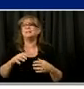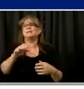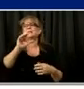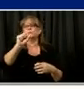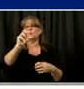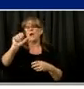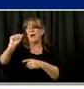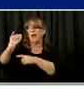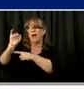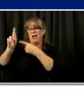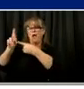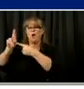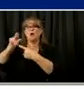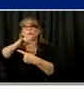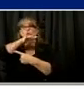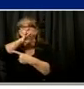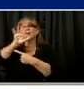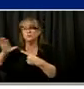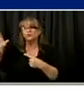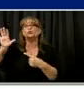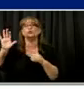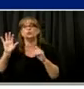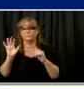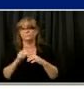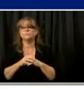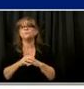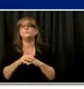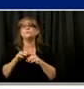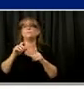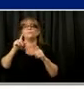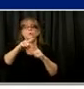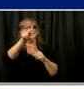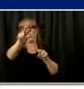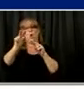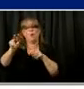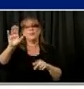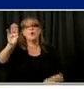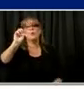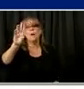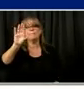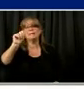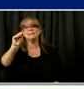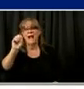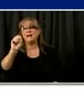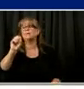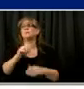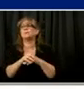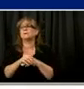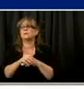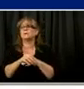it's also important to know that the symptoms of uh poor air quality often are similar to